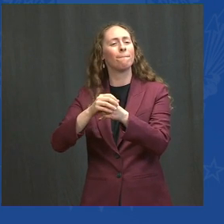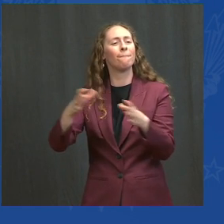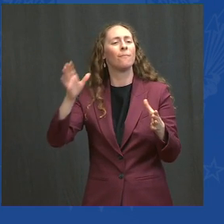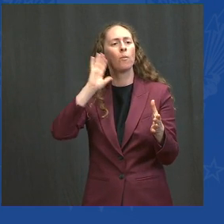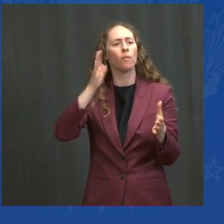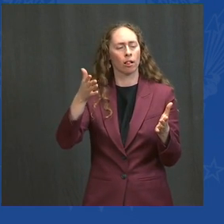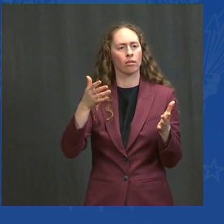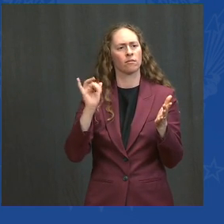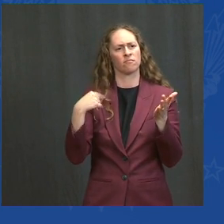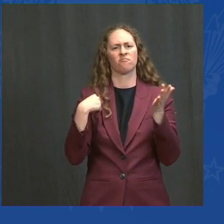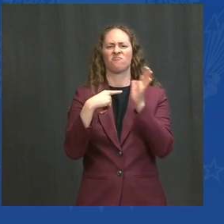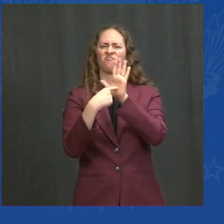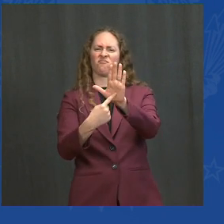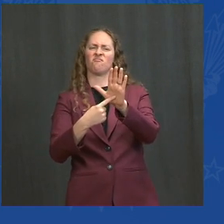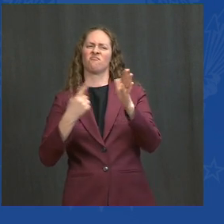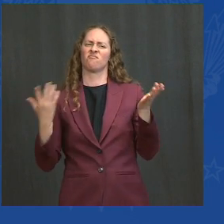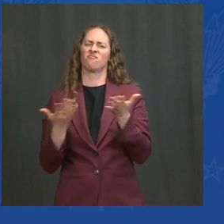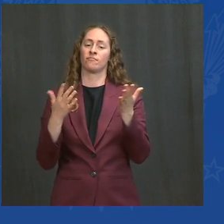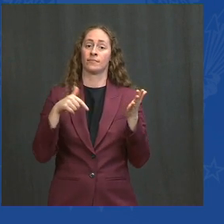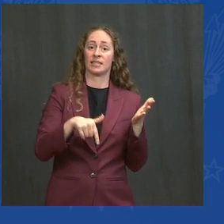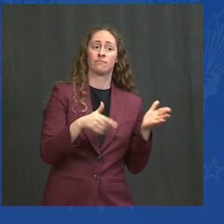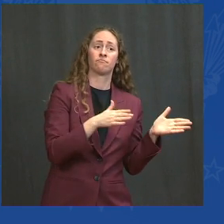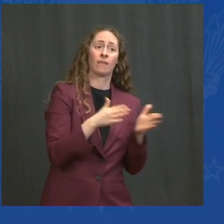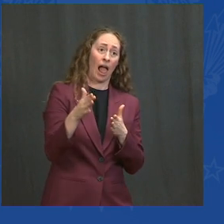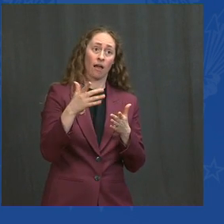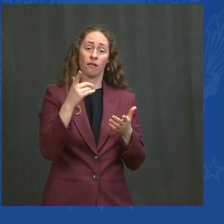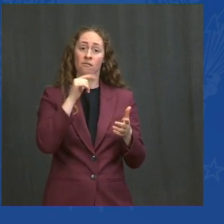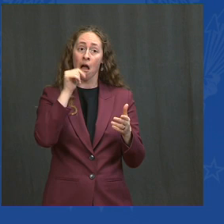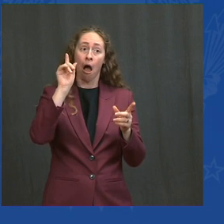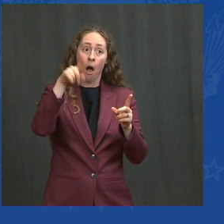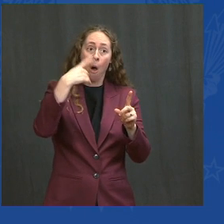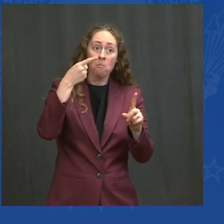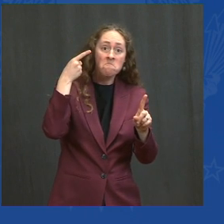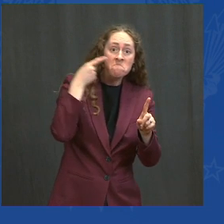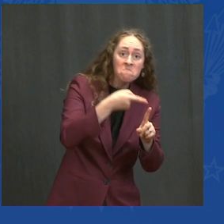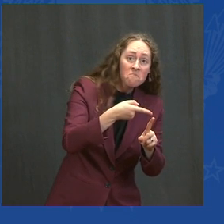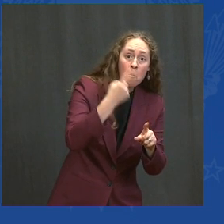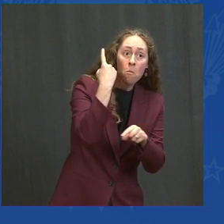This deal isn't just the sum of its parts; it's a signal to ourselves